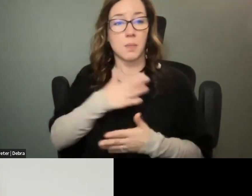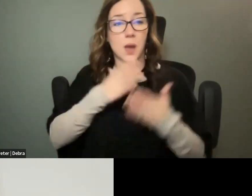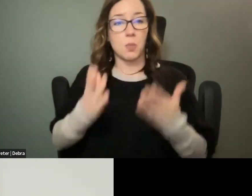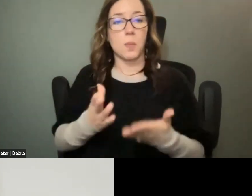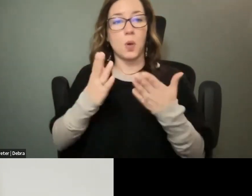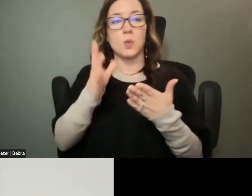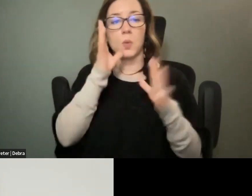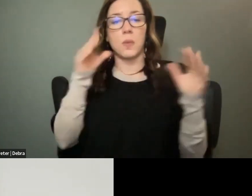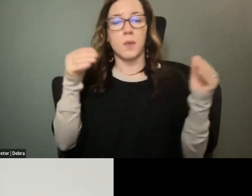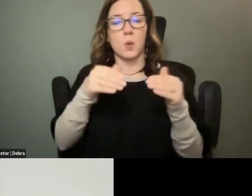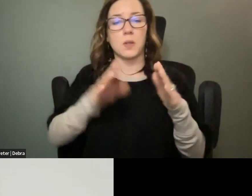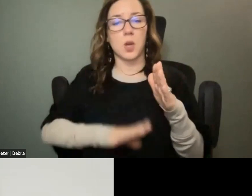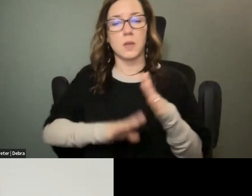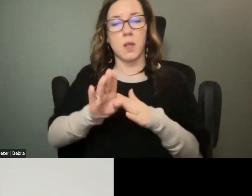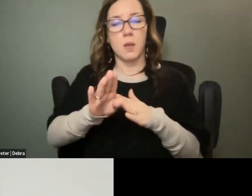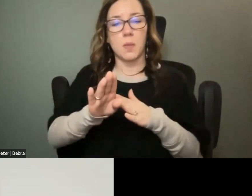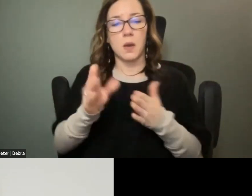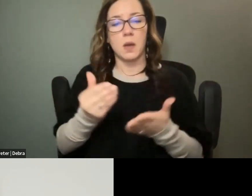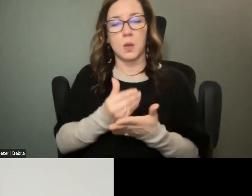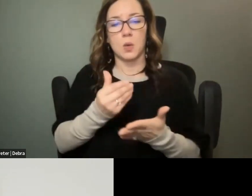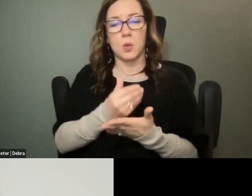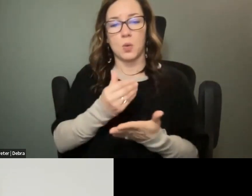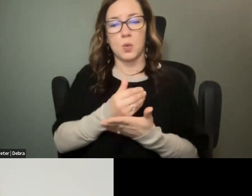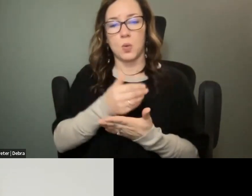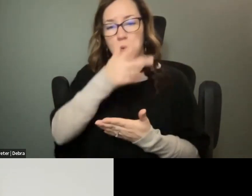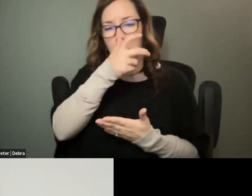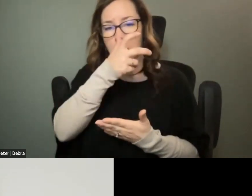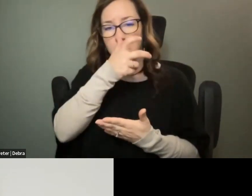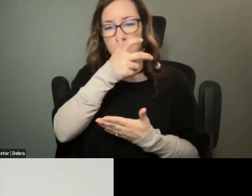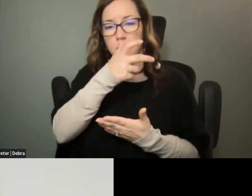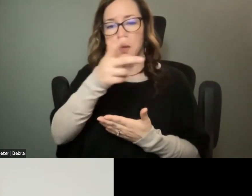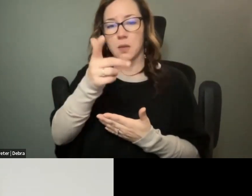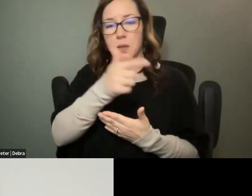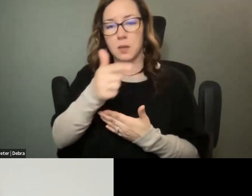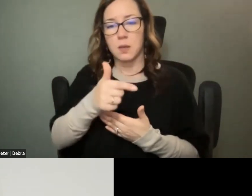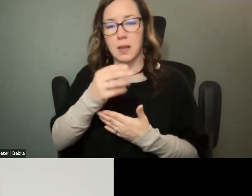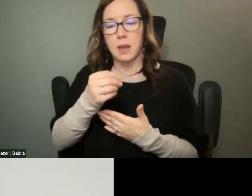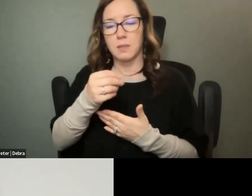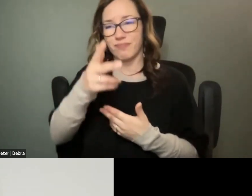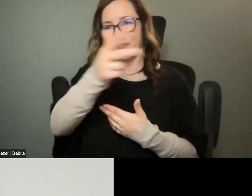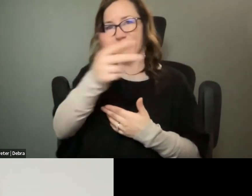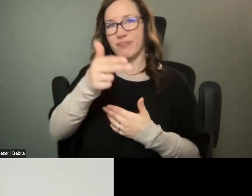focused on developing new uh pesticidal